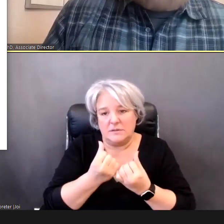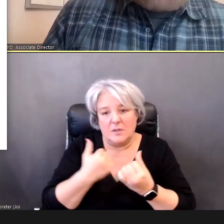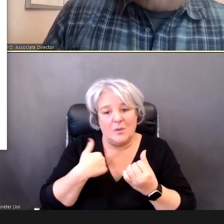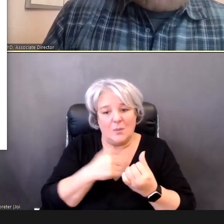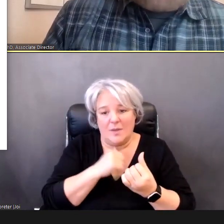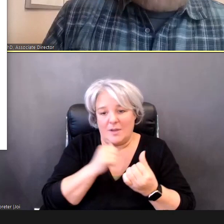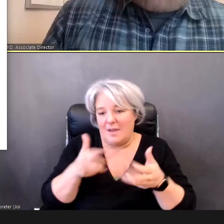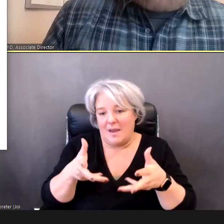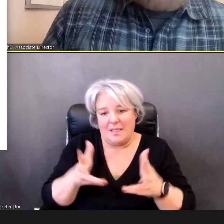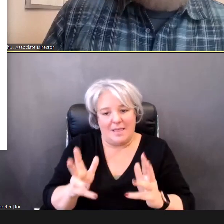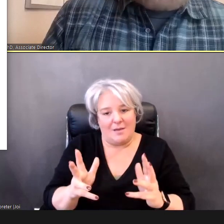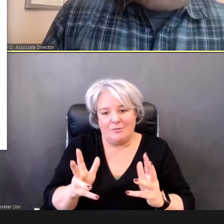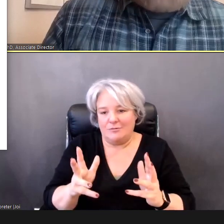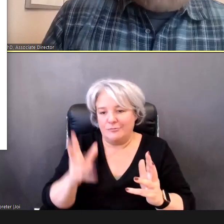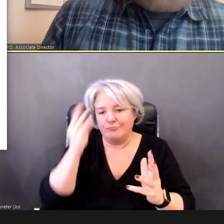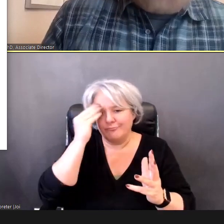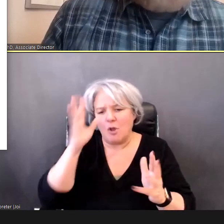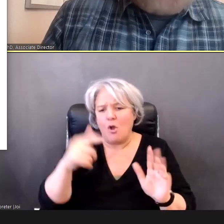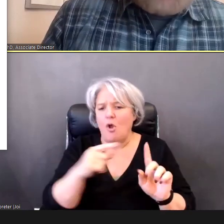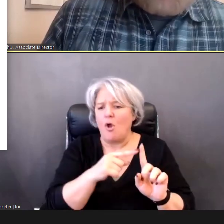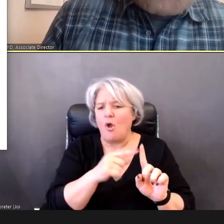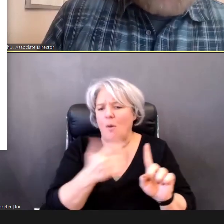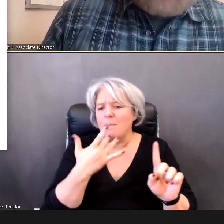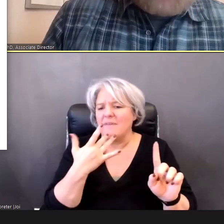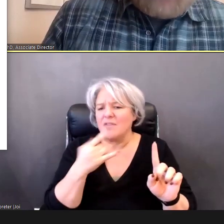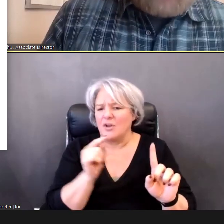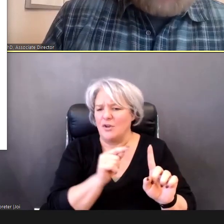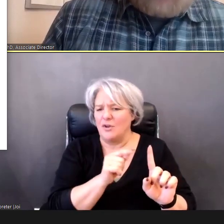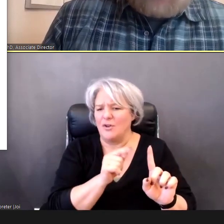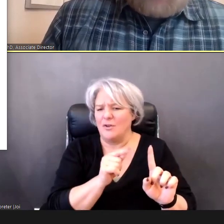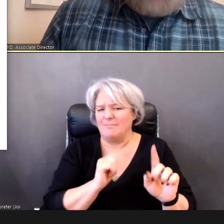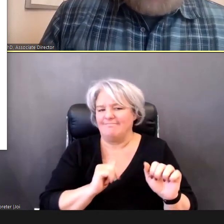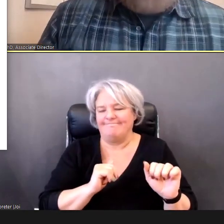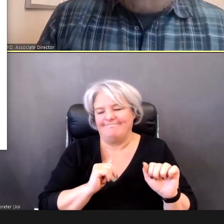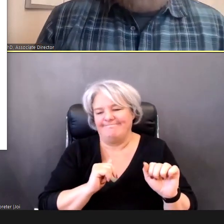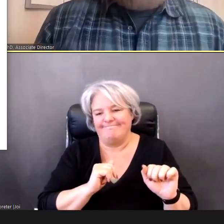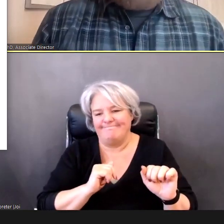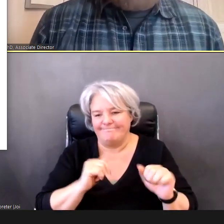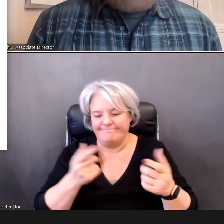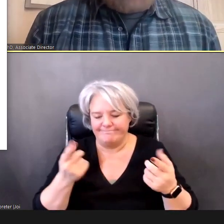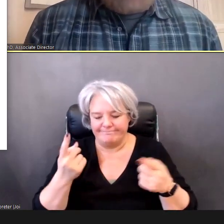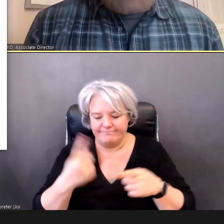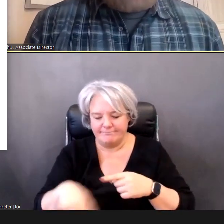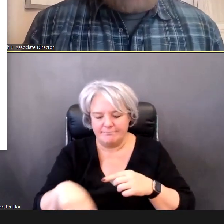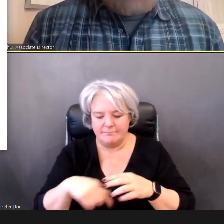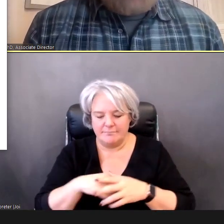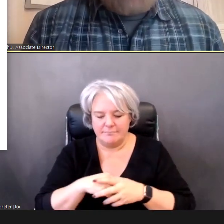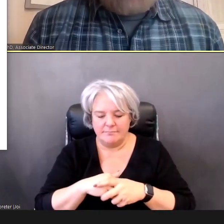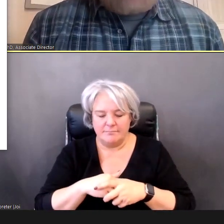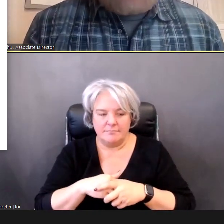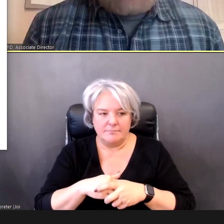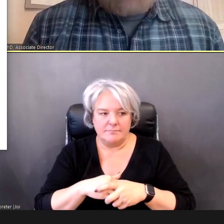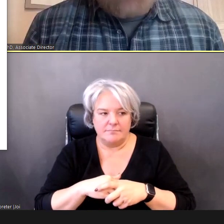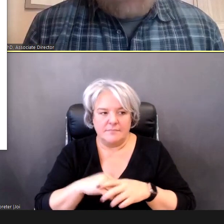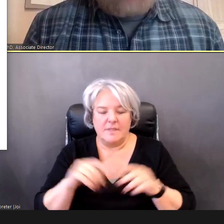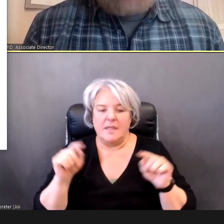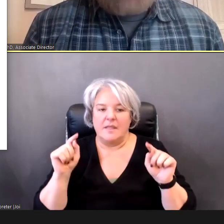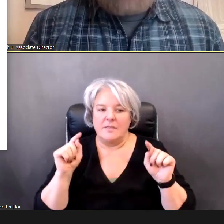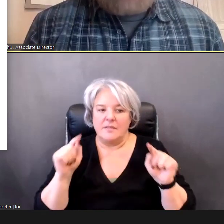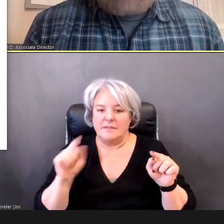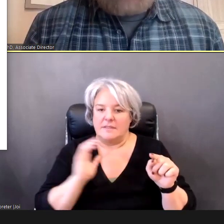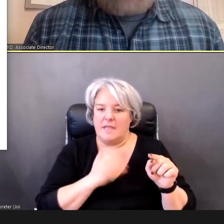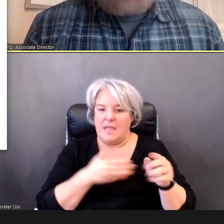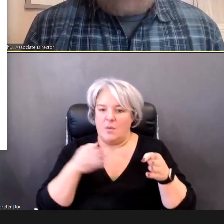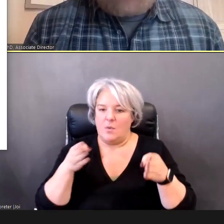make like material recommendations like